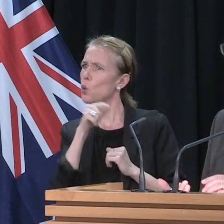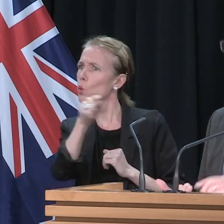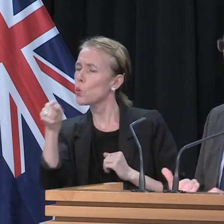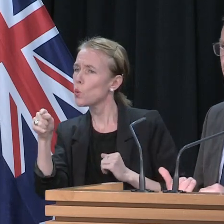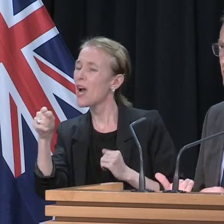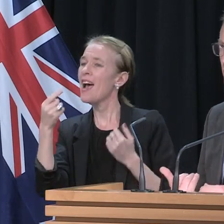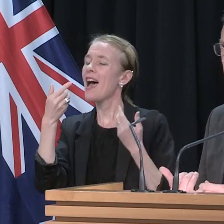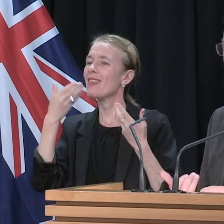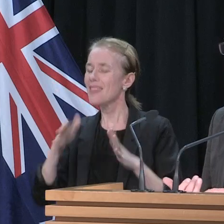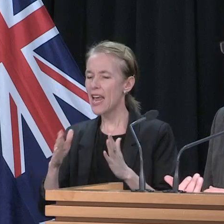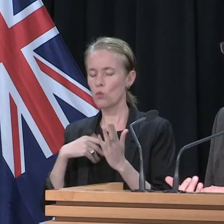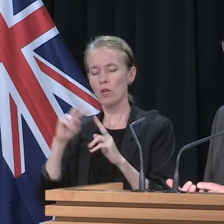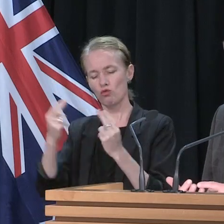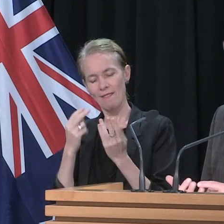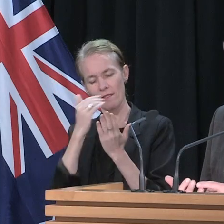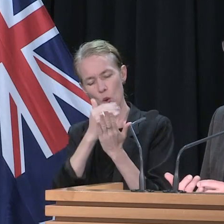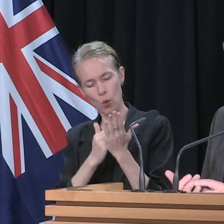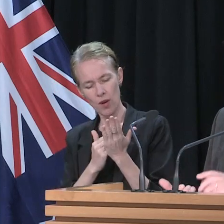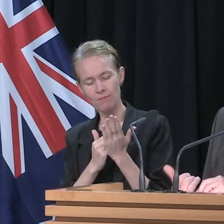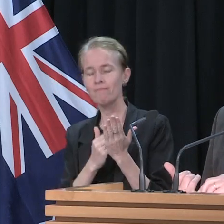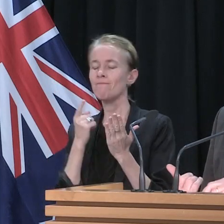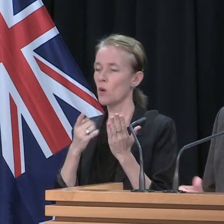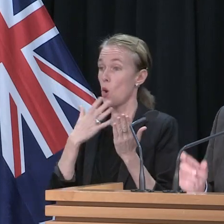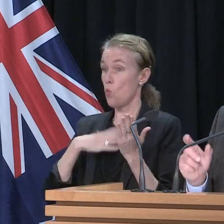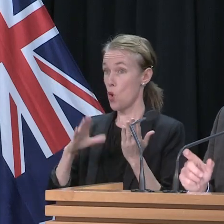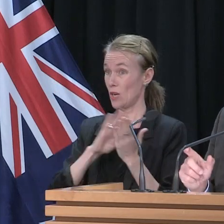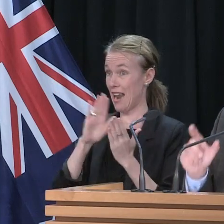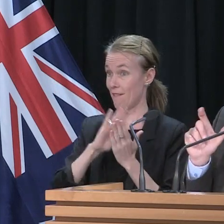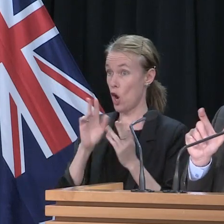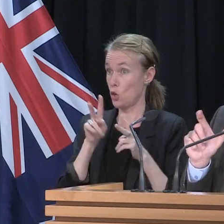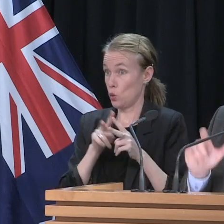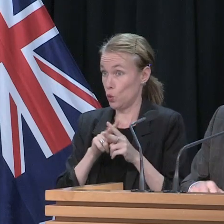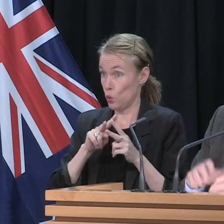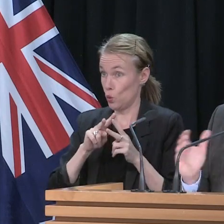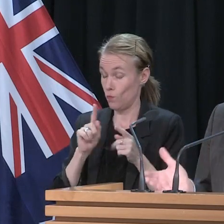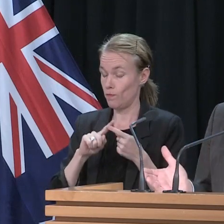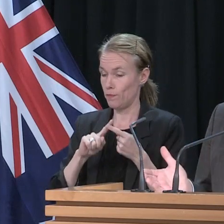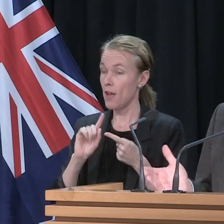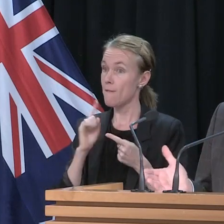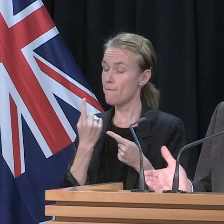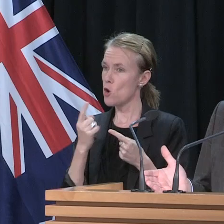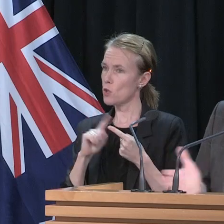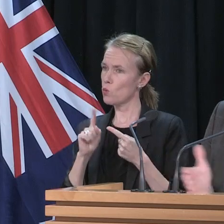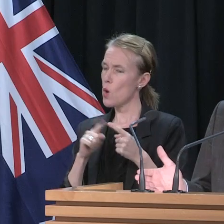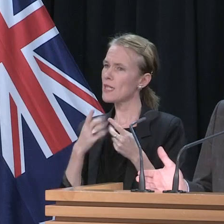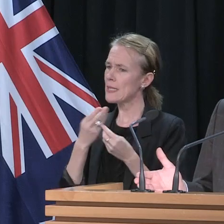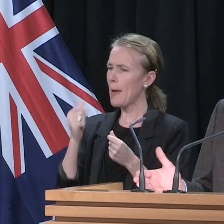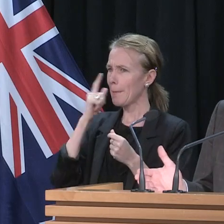what primary care was looking for was certainty around some clear advice and certainty